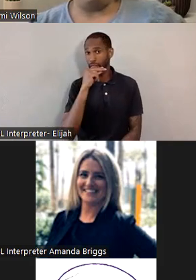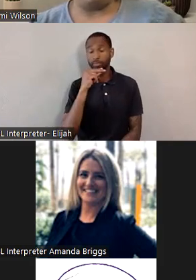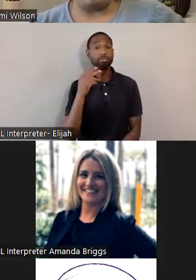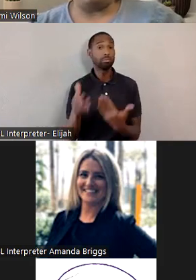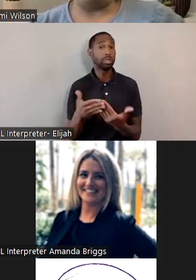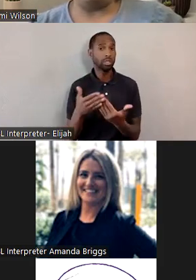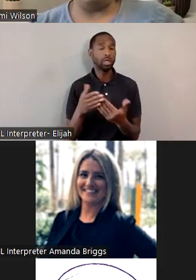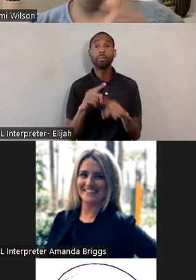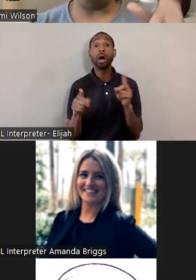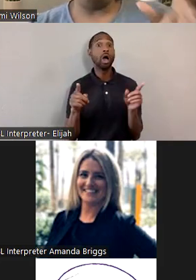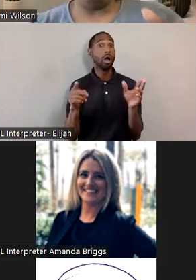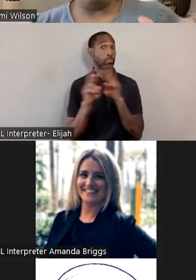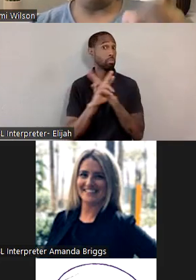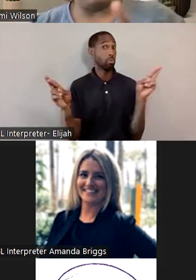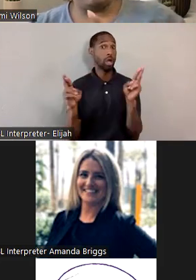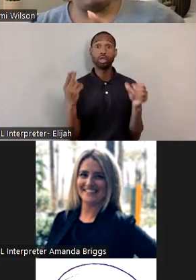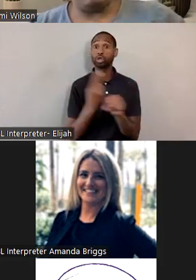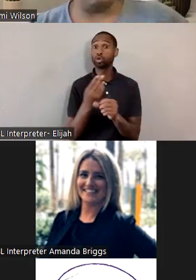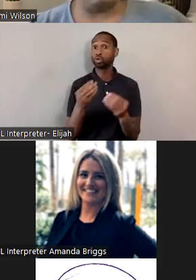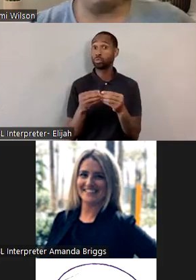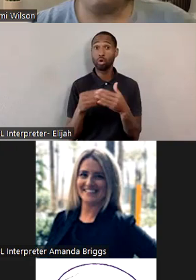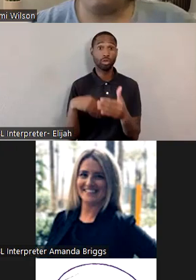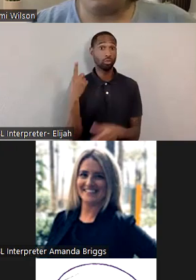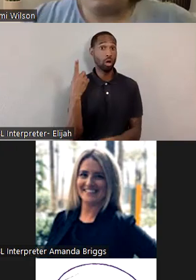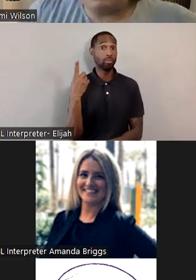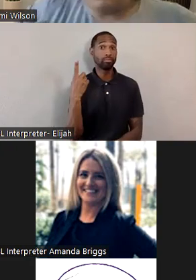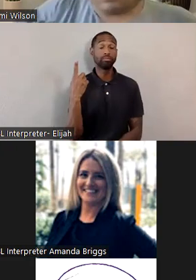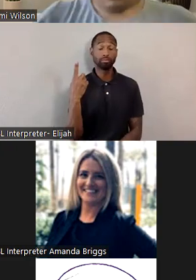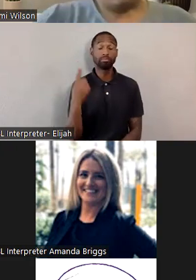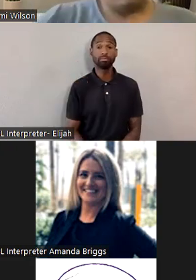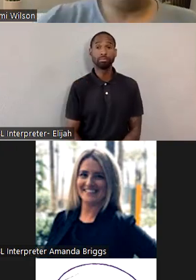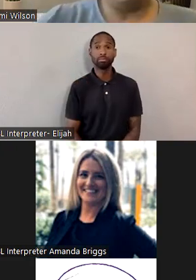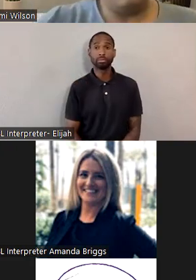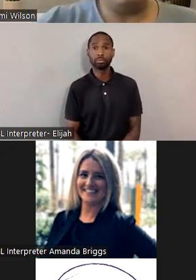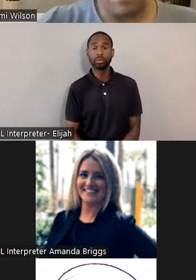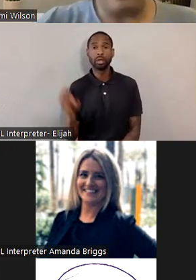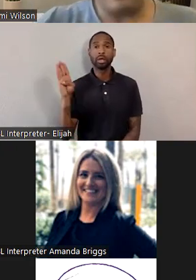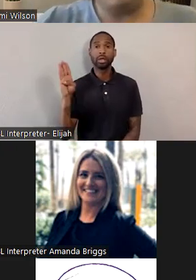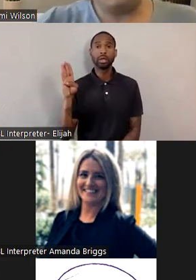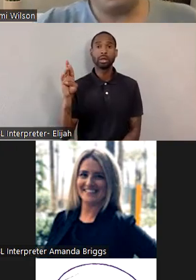prepared to use more than one dose. Jami, this is Brandy. I just wanted